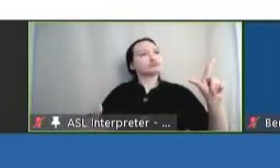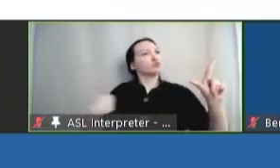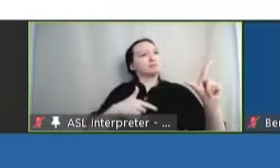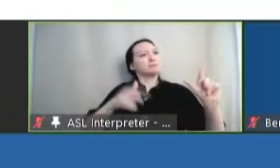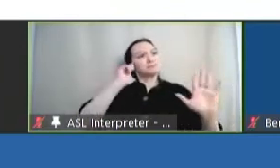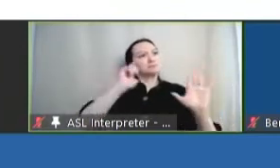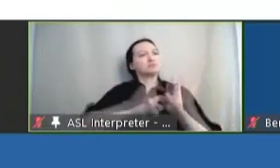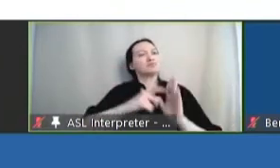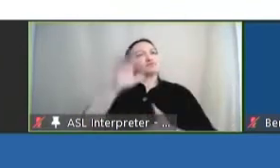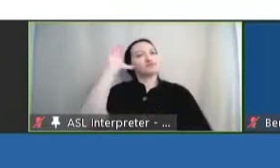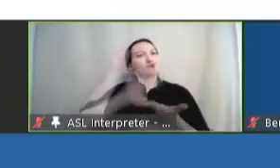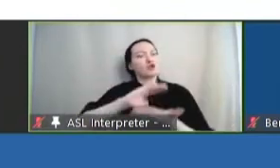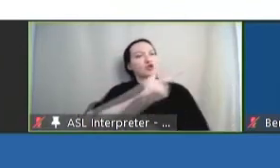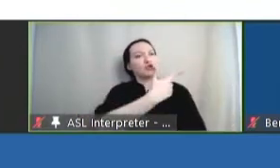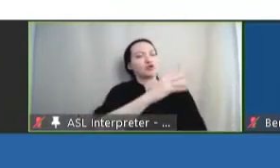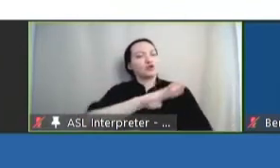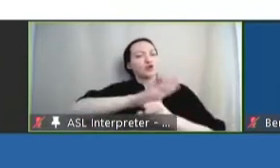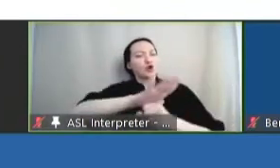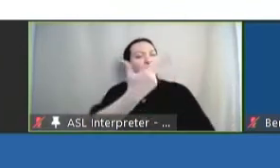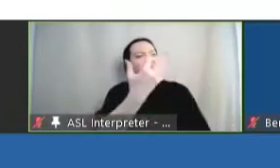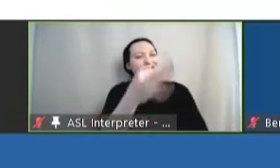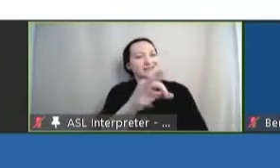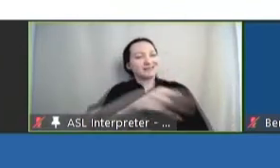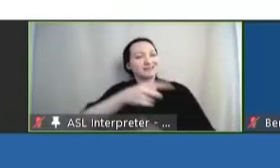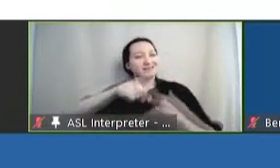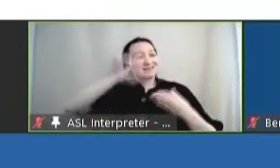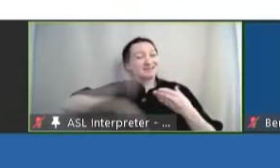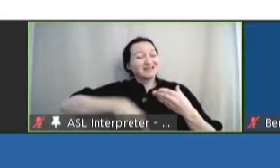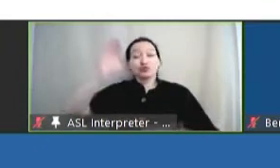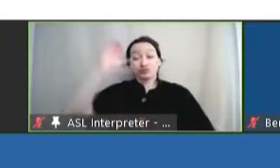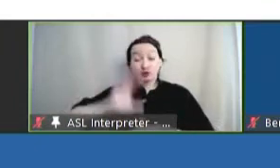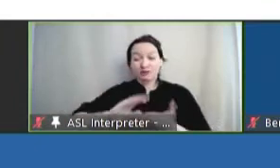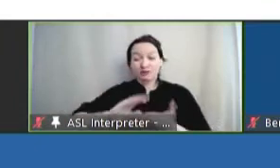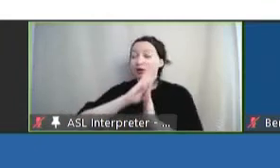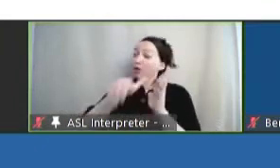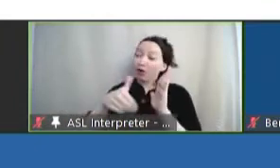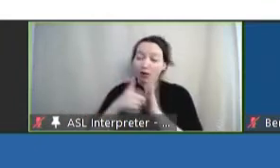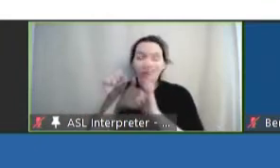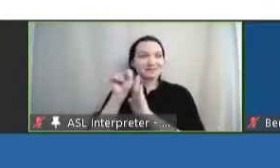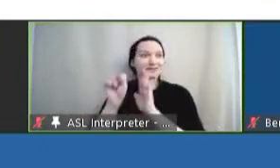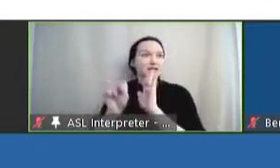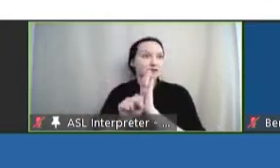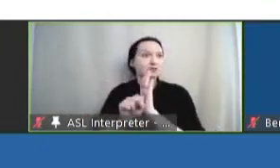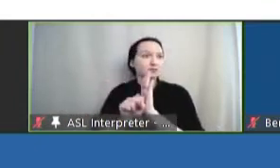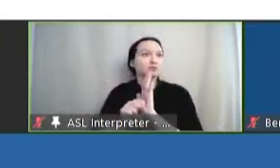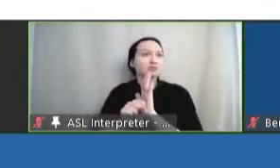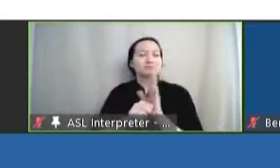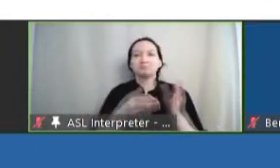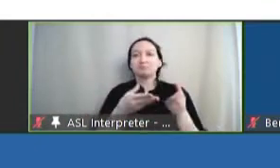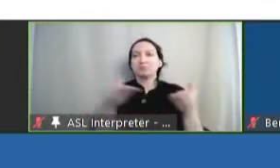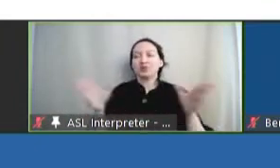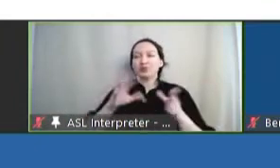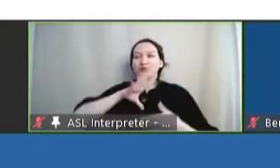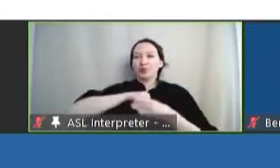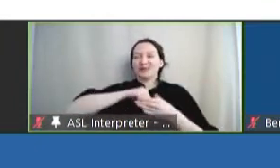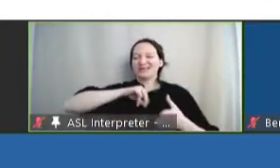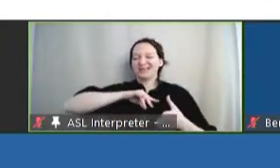in COVID-19 outcomes were reduced in all the states included in the study. On the left side